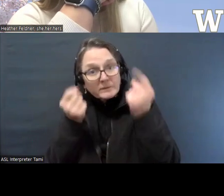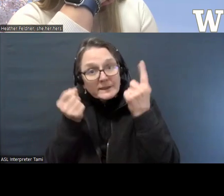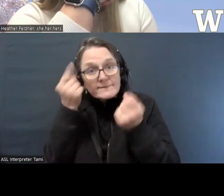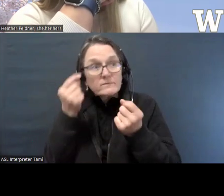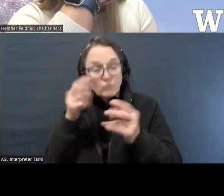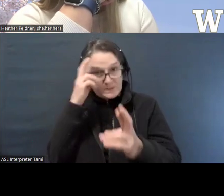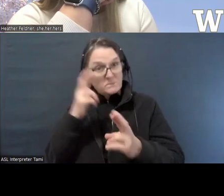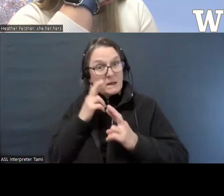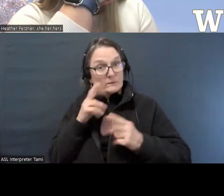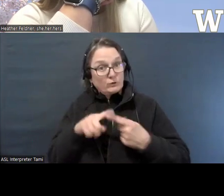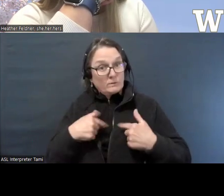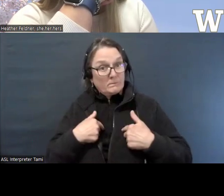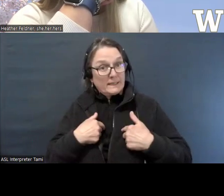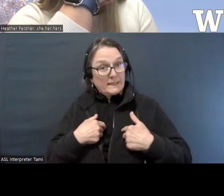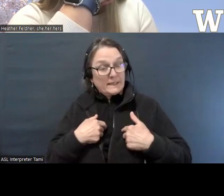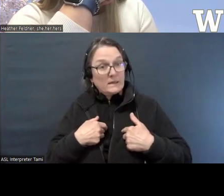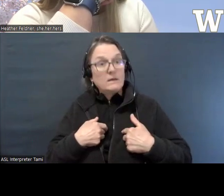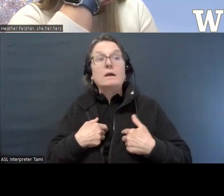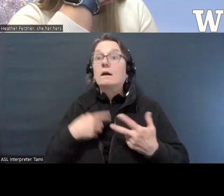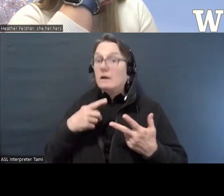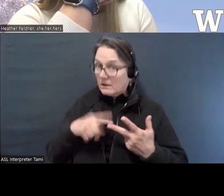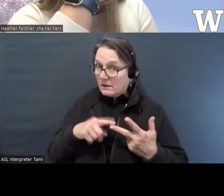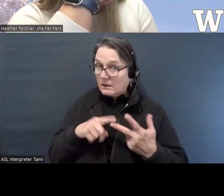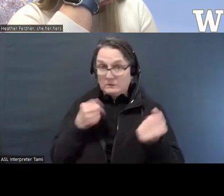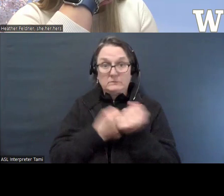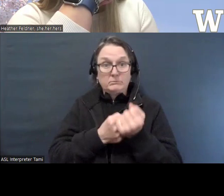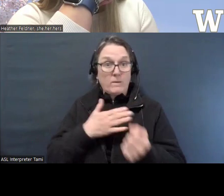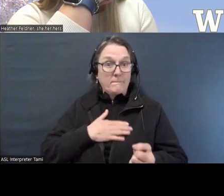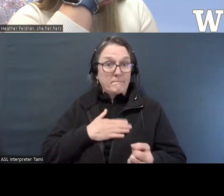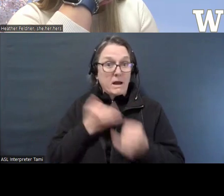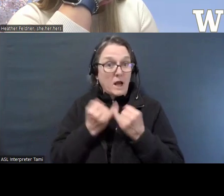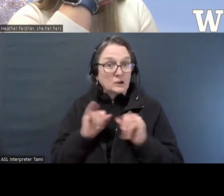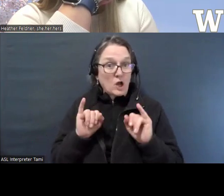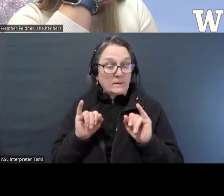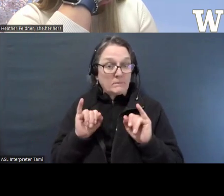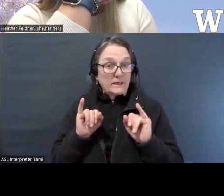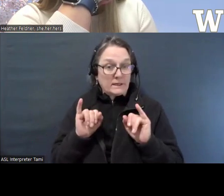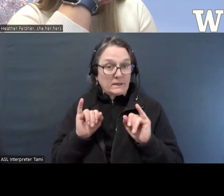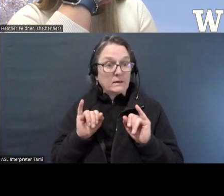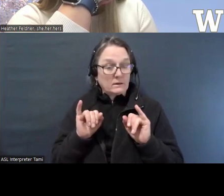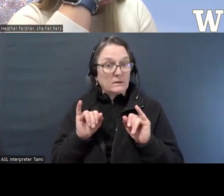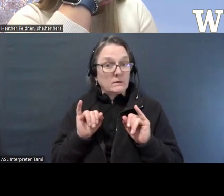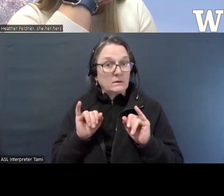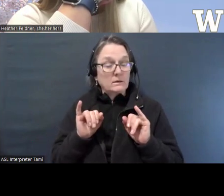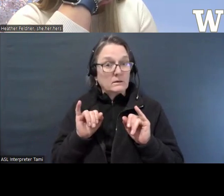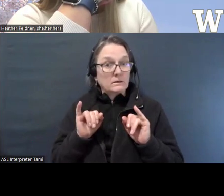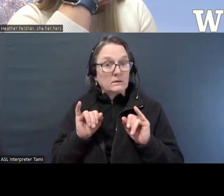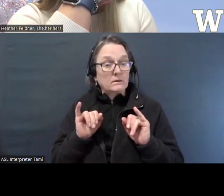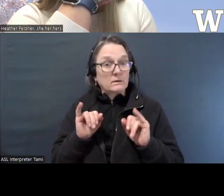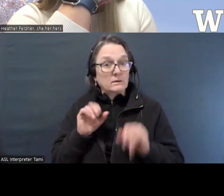and how they respect my autonomy and how they respect my decisions.